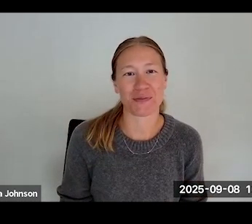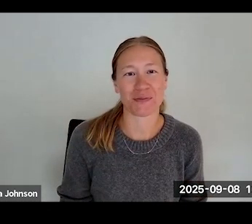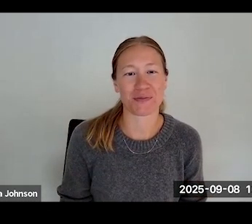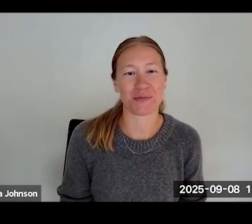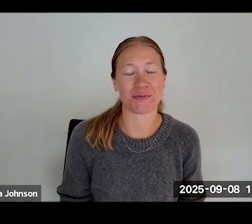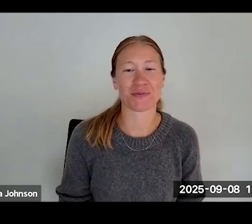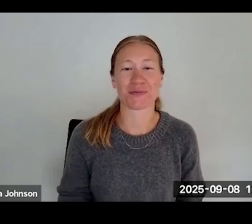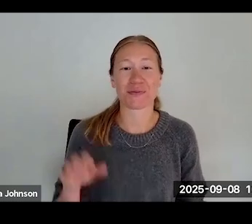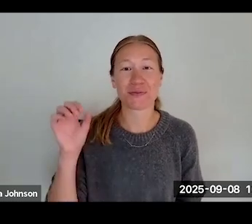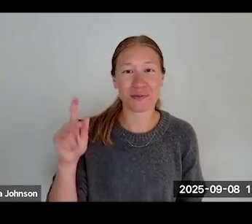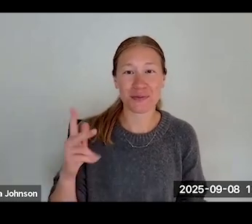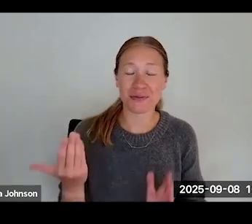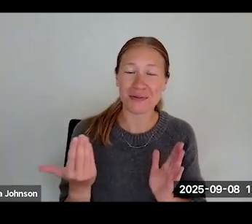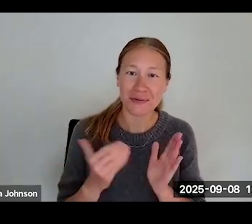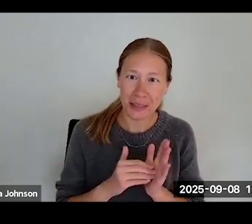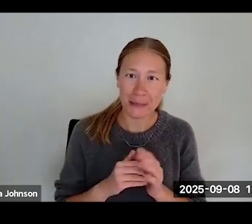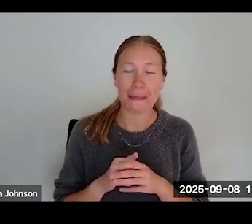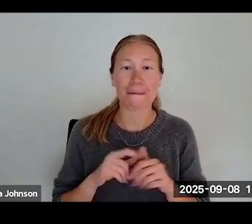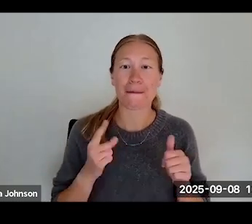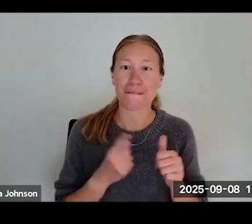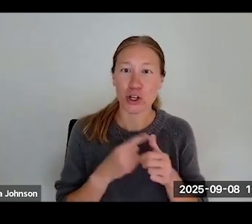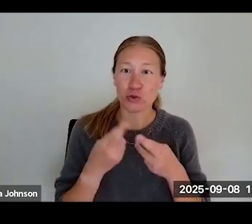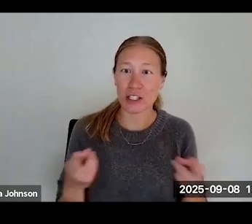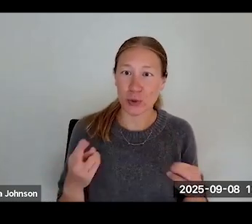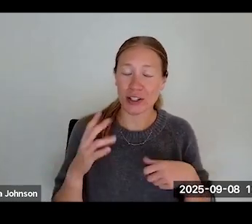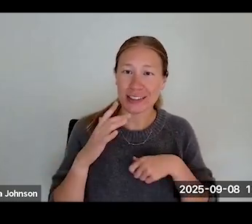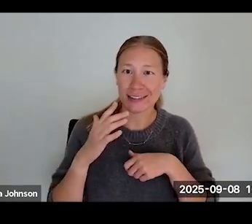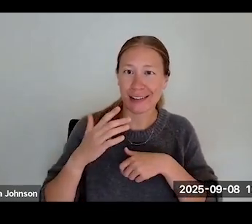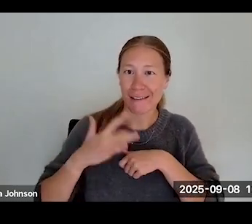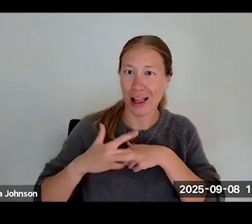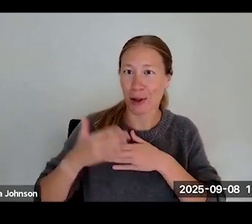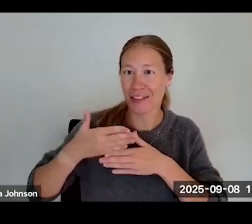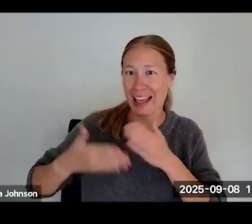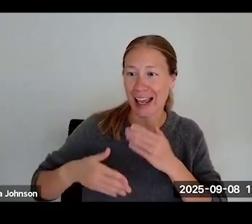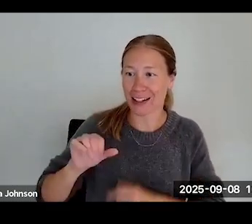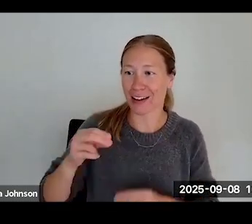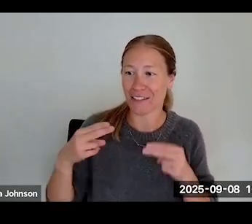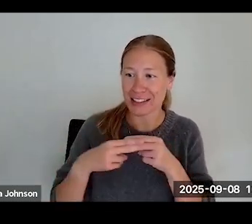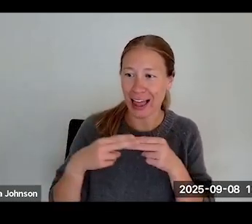Okay, so the first resource that we have in the end of the slide deck is a list of our upcoming events.